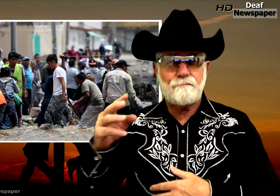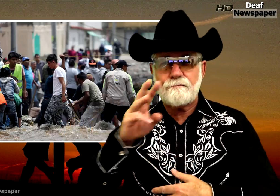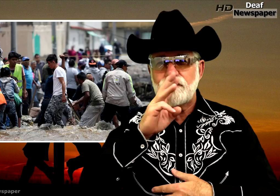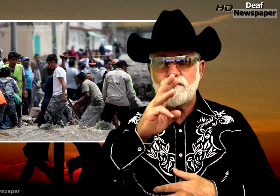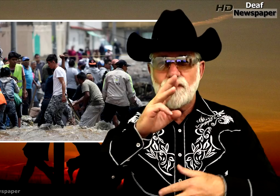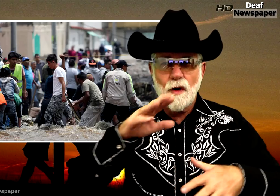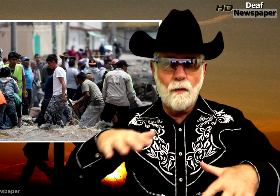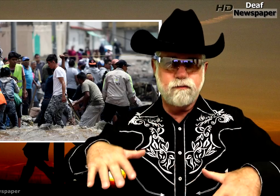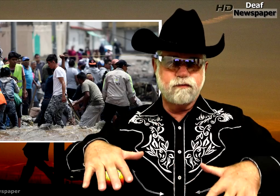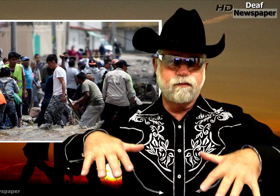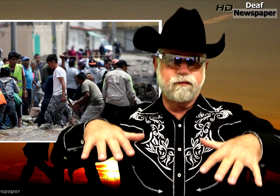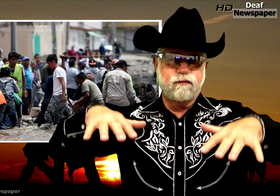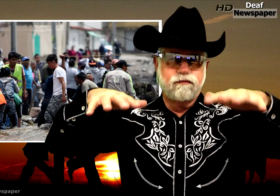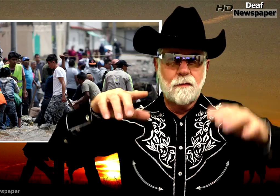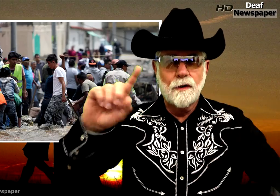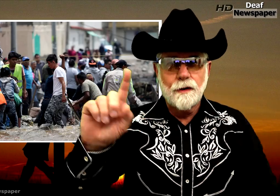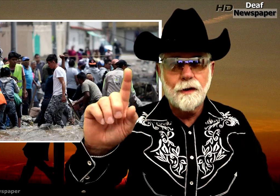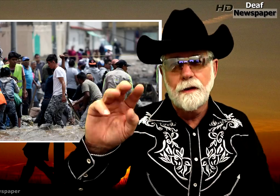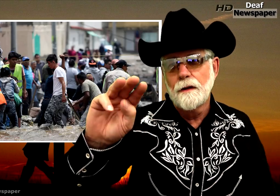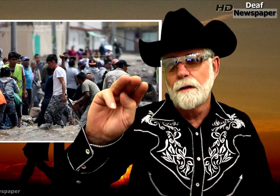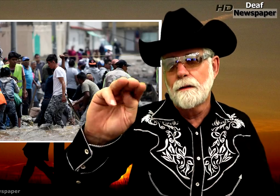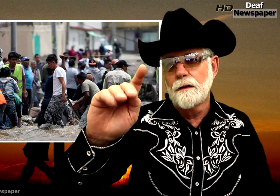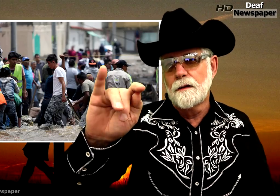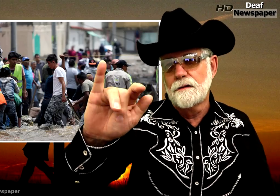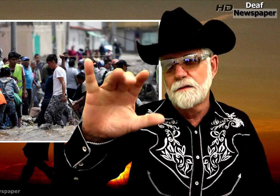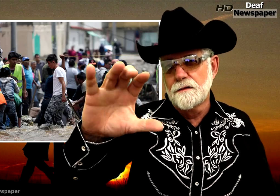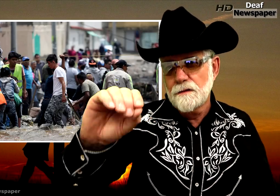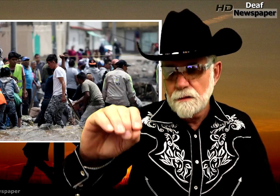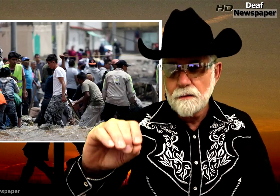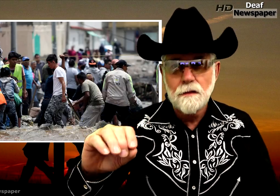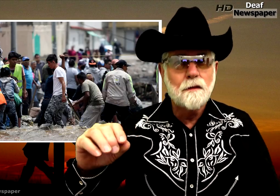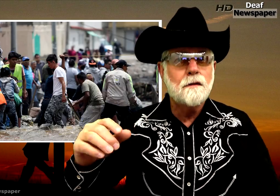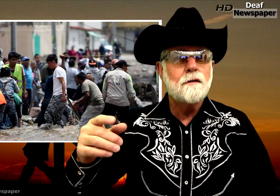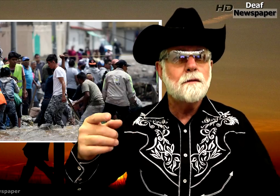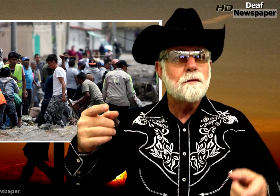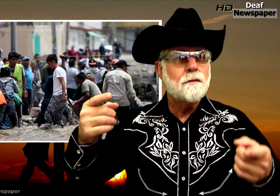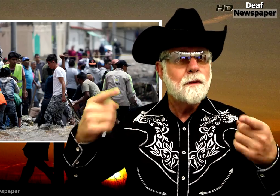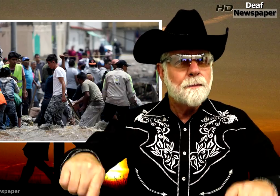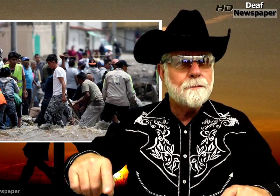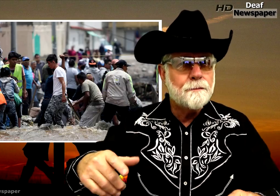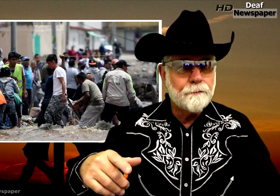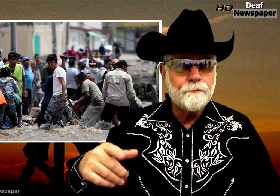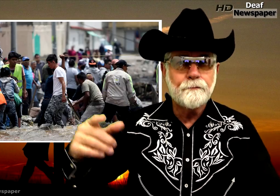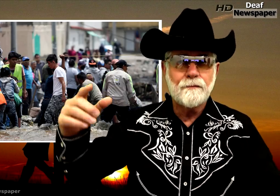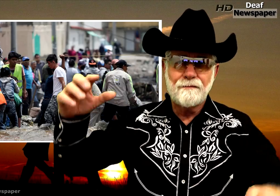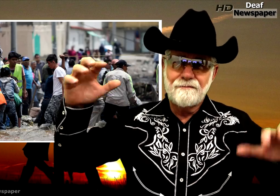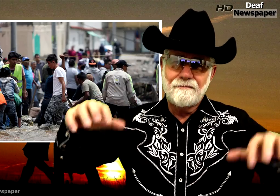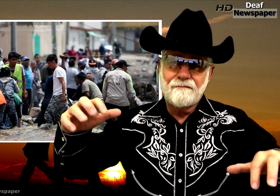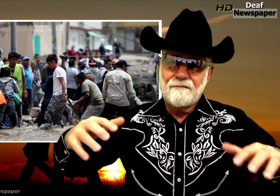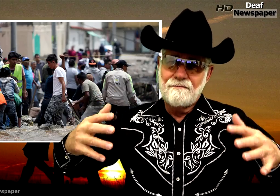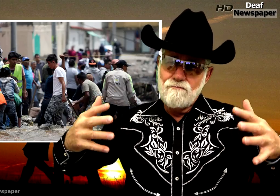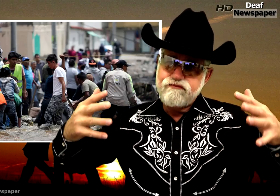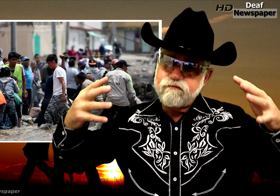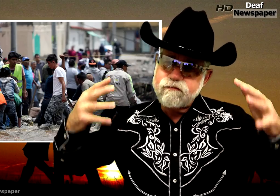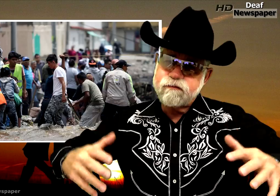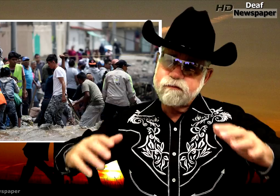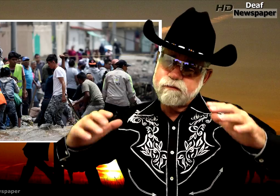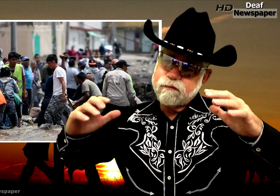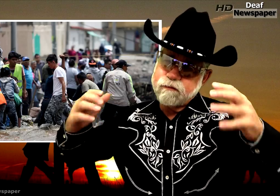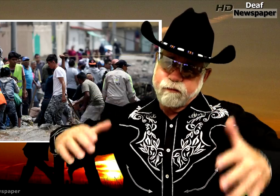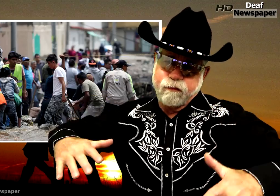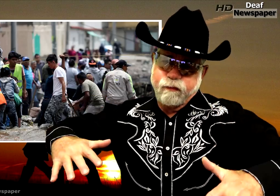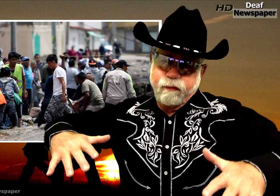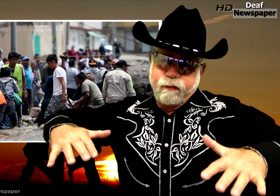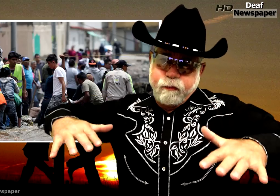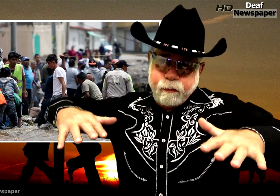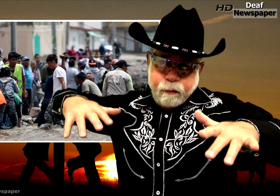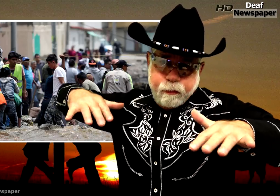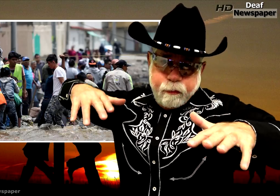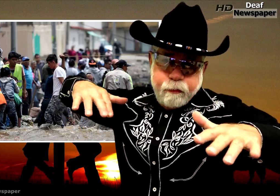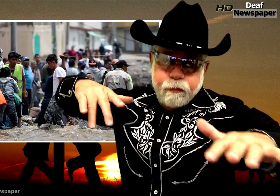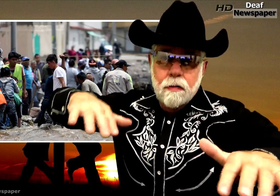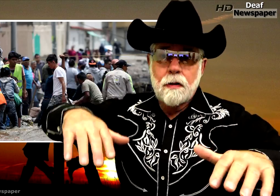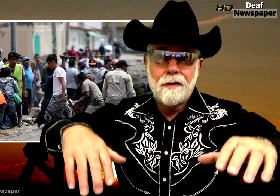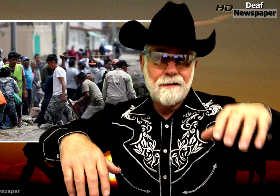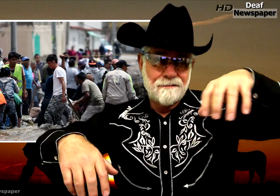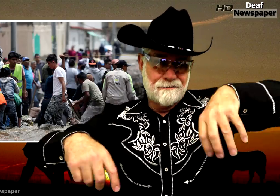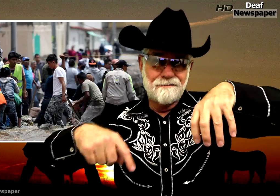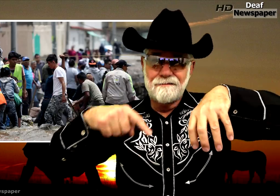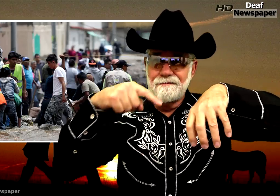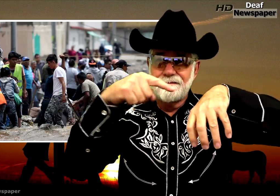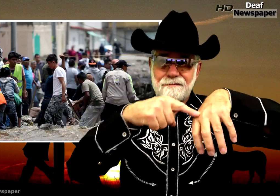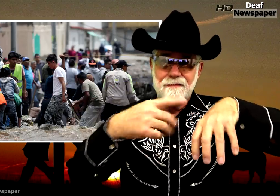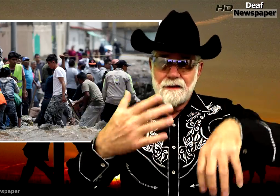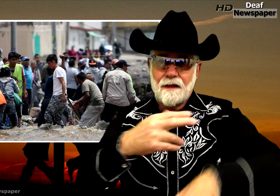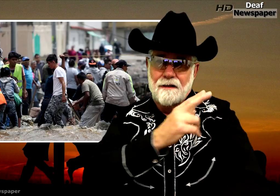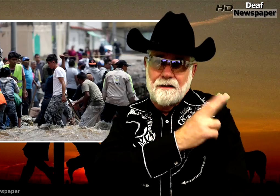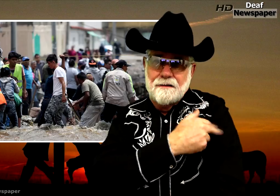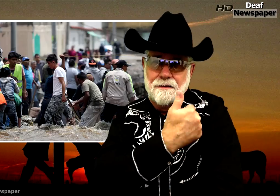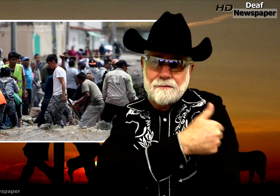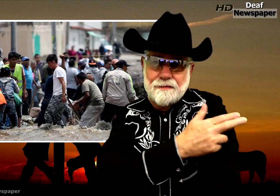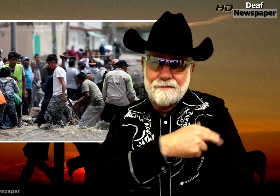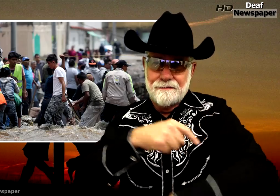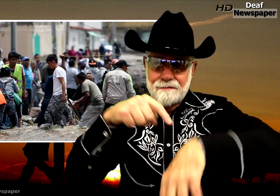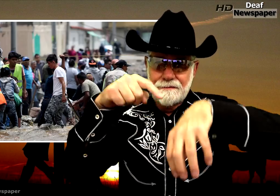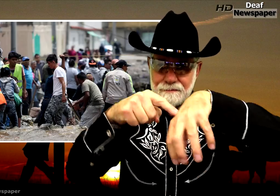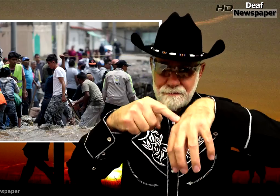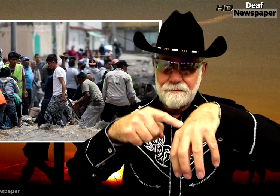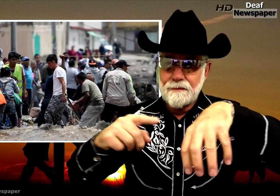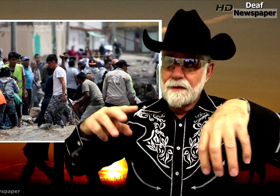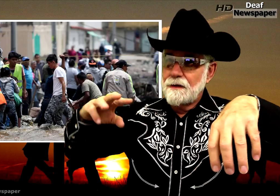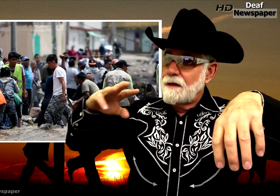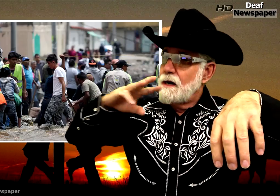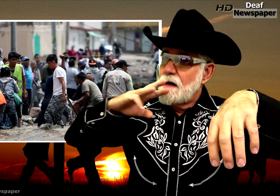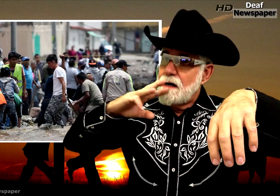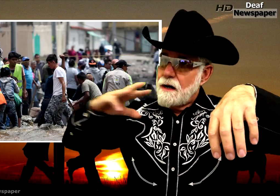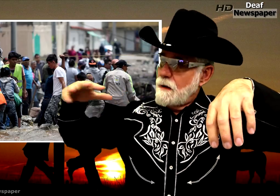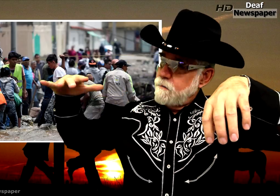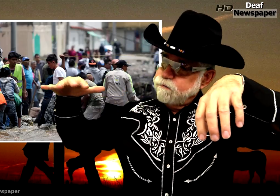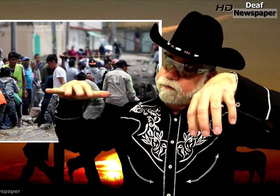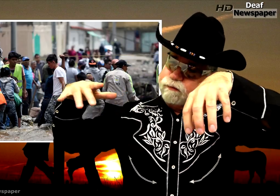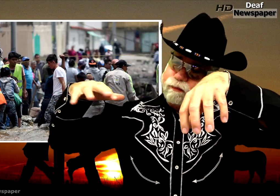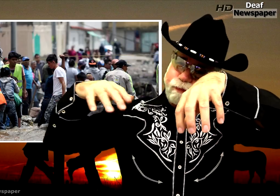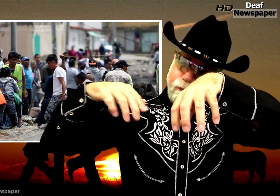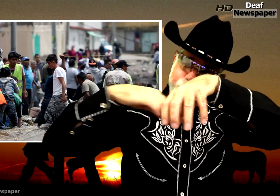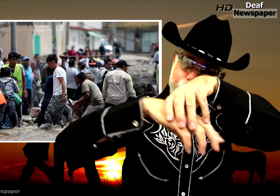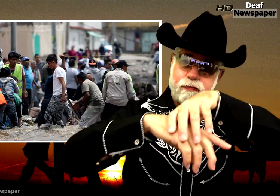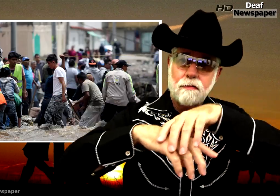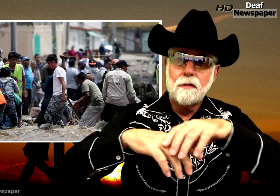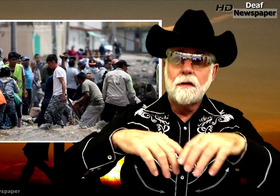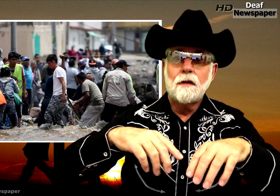Water rising where? In Mexico. Rain, torrential rains came flooding roads straight towards the hospital.